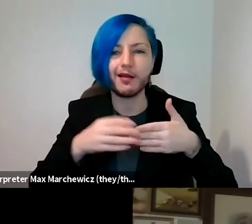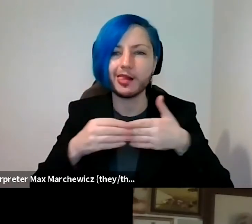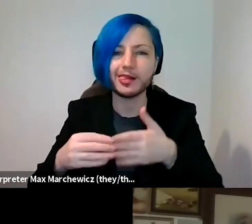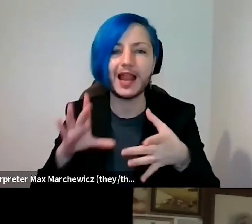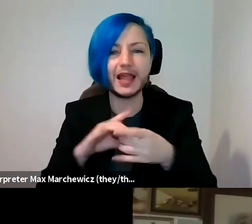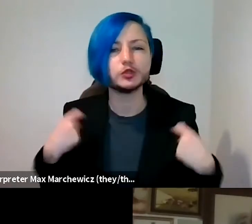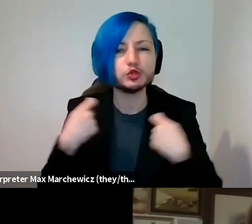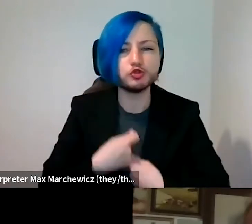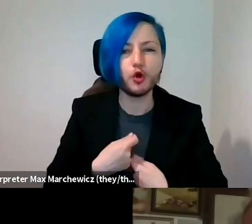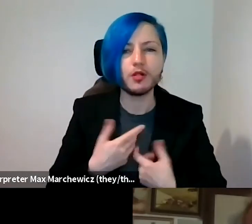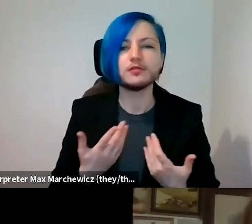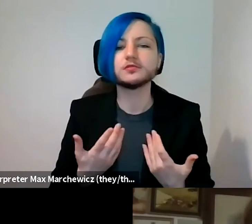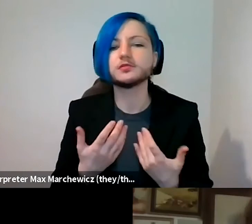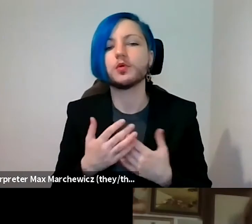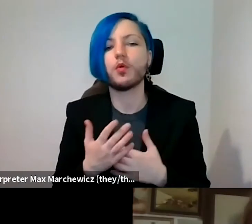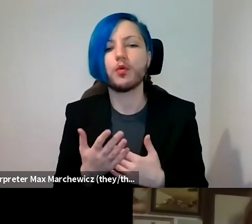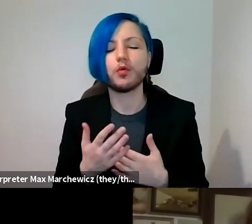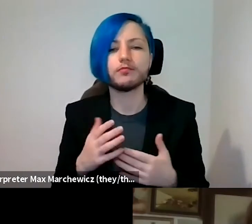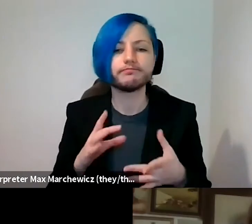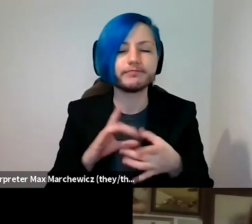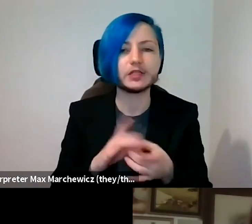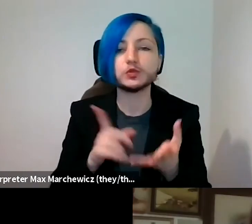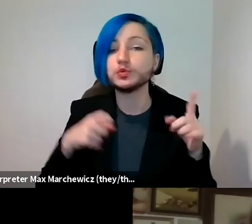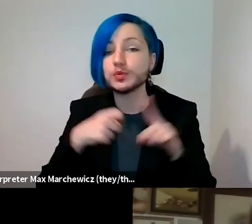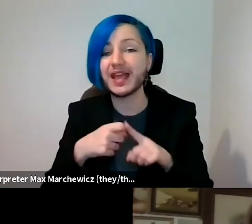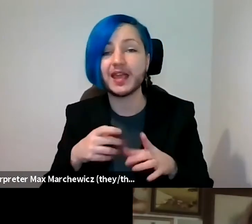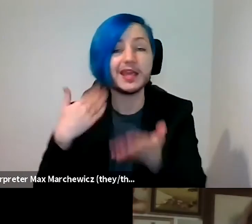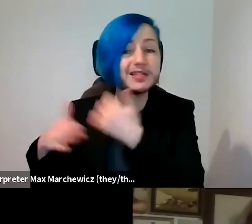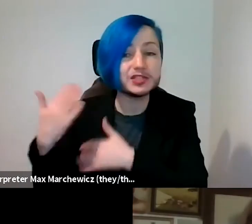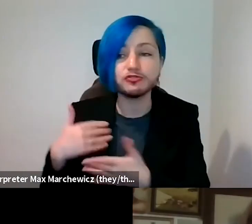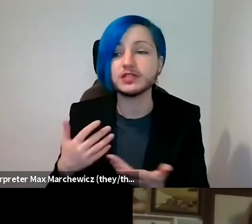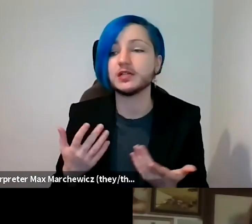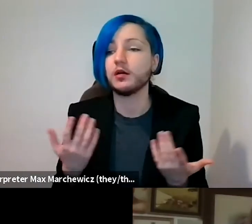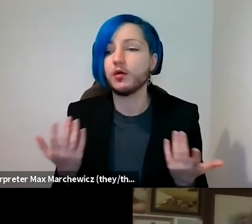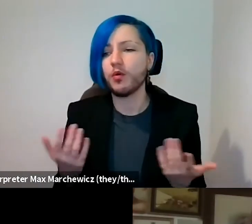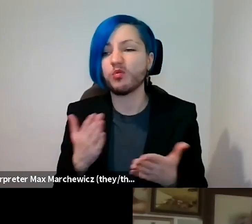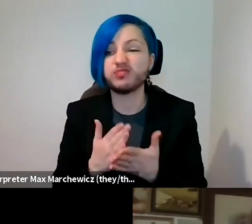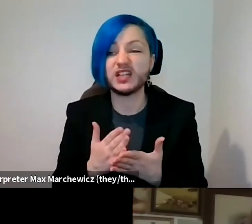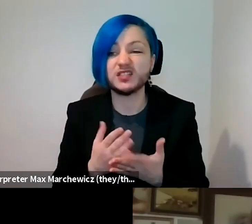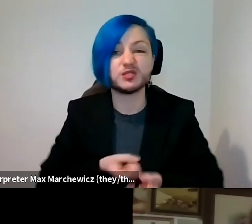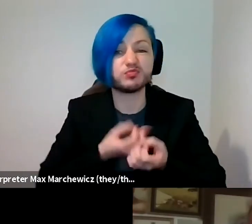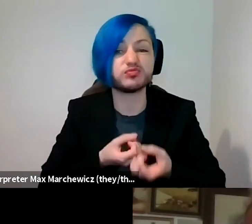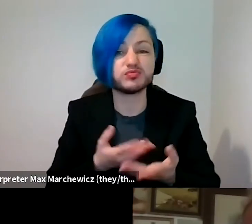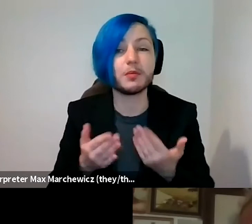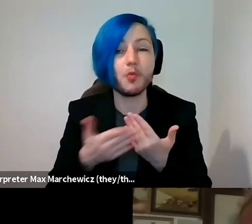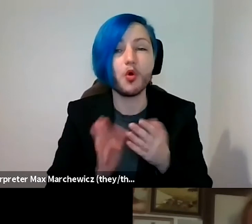in relation to your understanding of UK history, or just what has inspired this area of research?